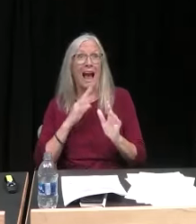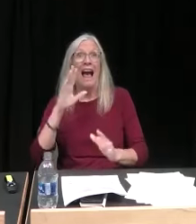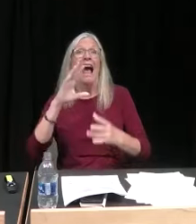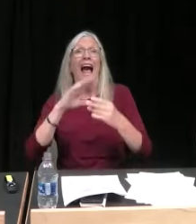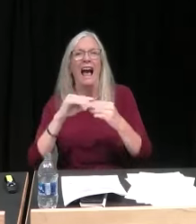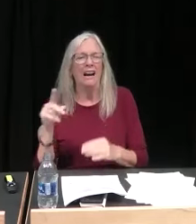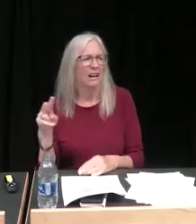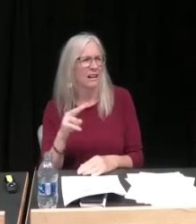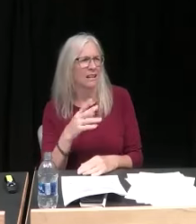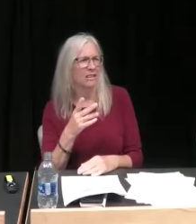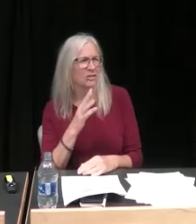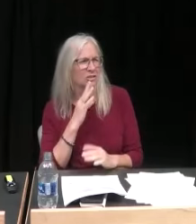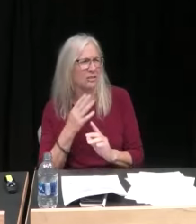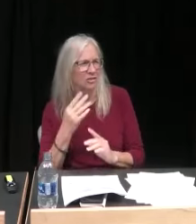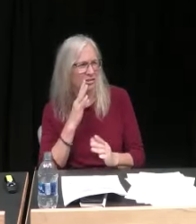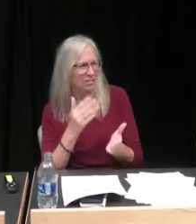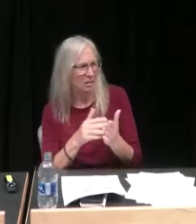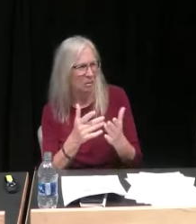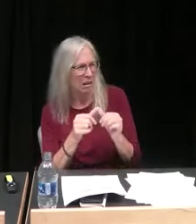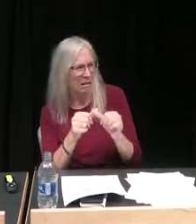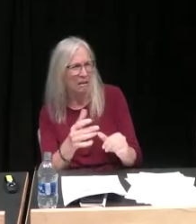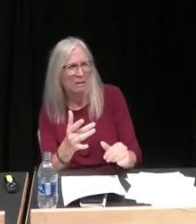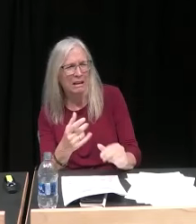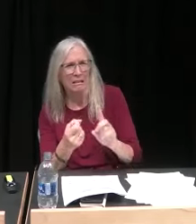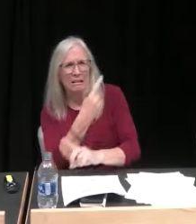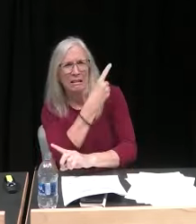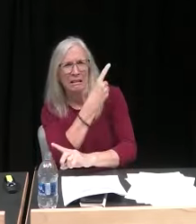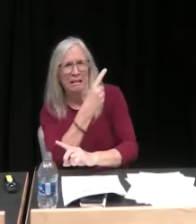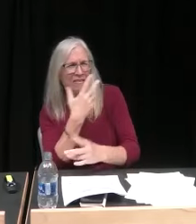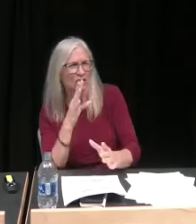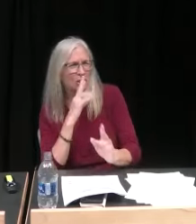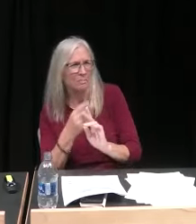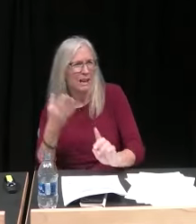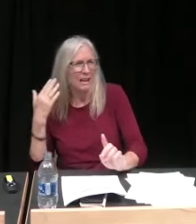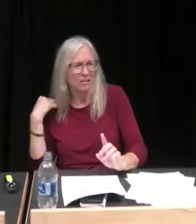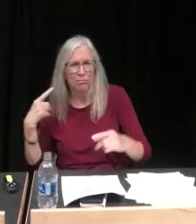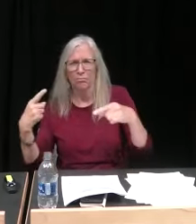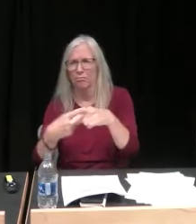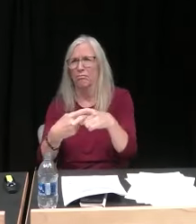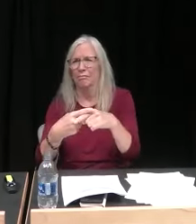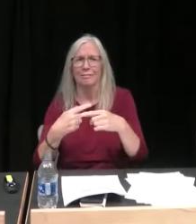with an interpreter there's sometimes that couple second delay so to be able to like jump into a